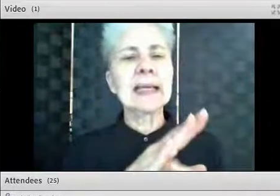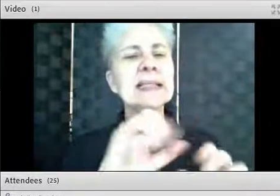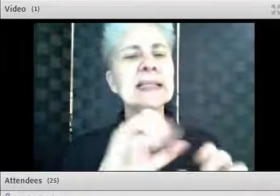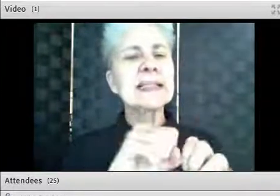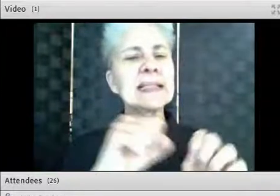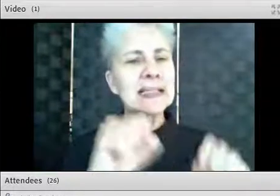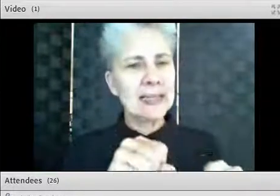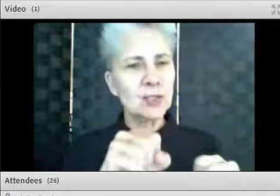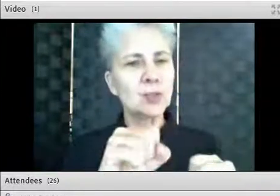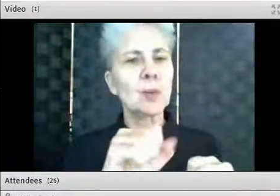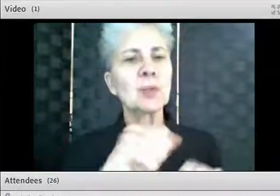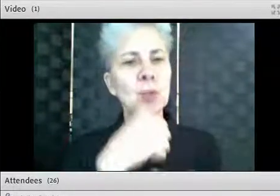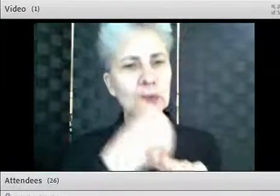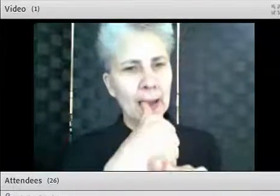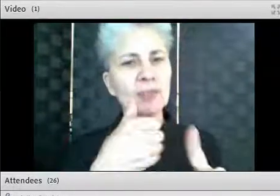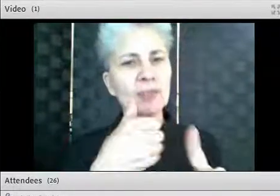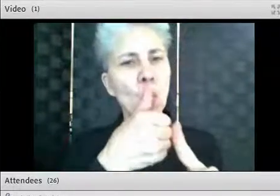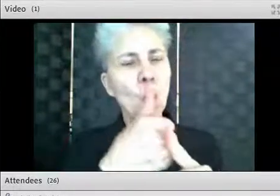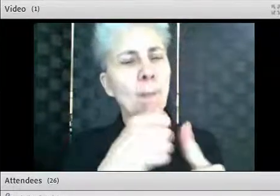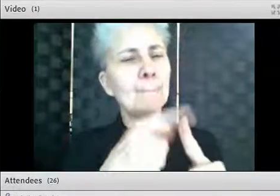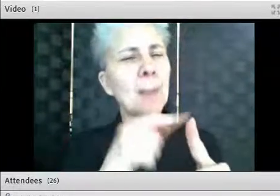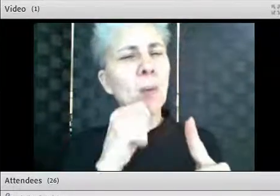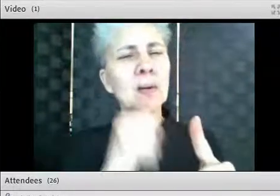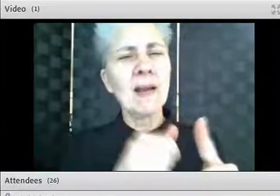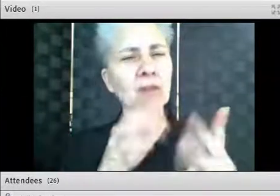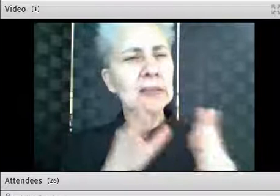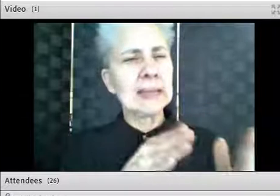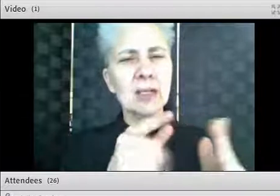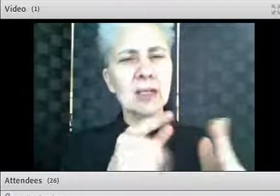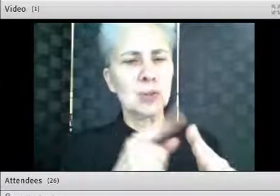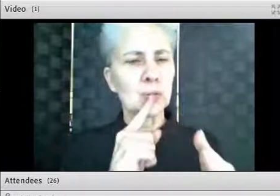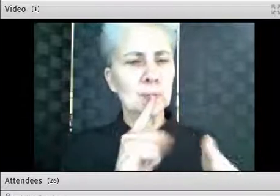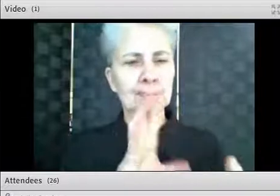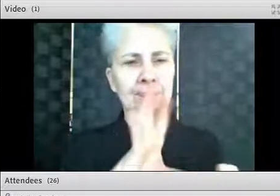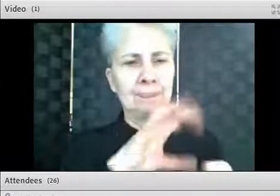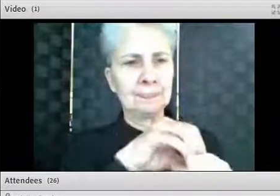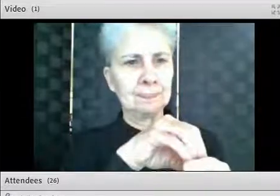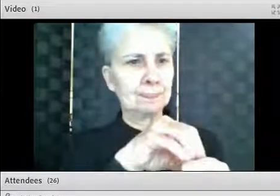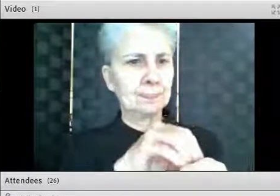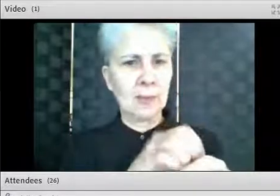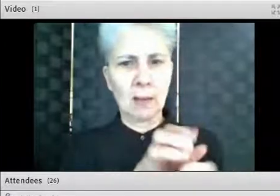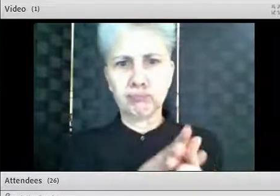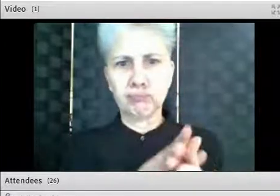but it was never intended as an embodiment of a pervasive, philosophical system for classifying knowledge,